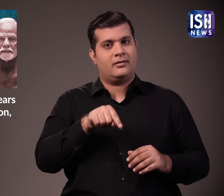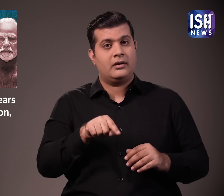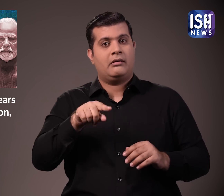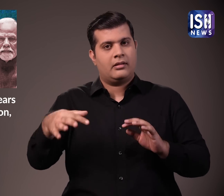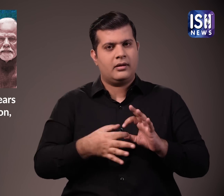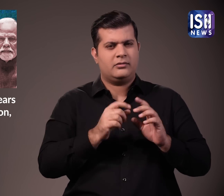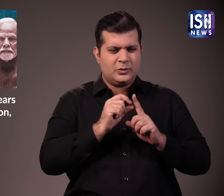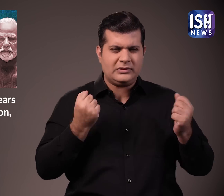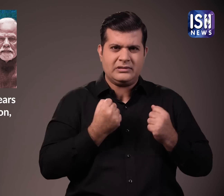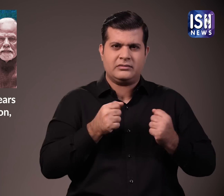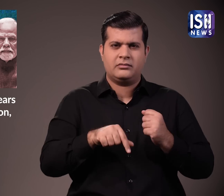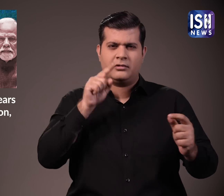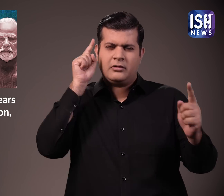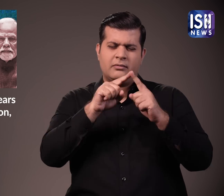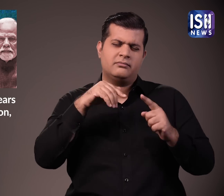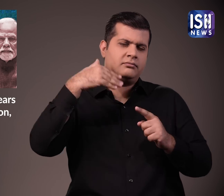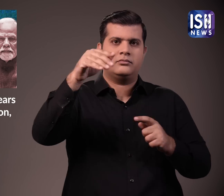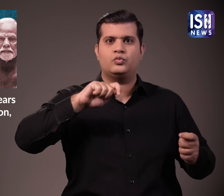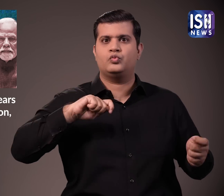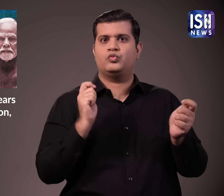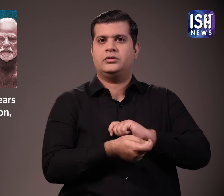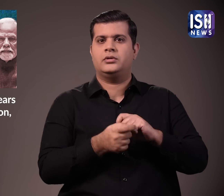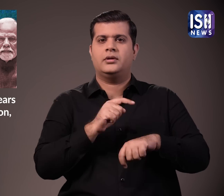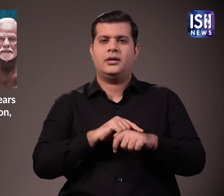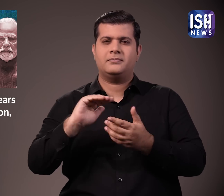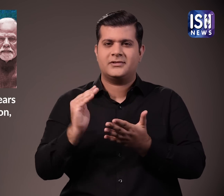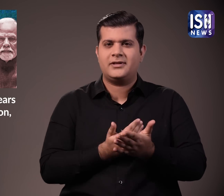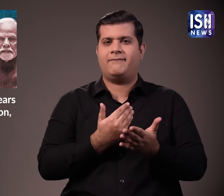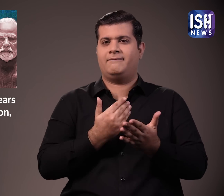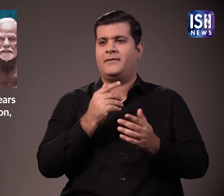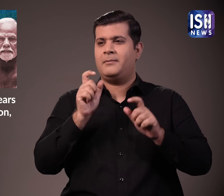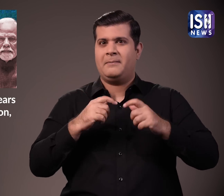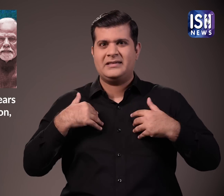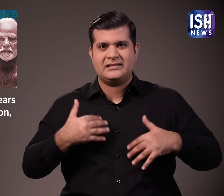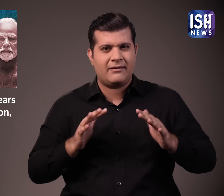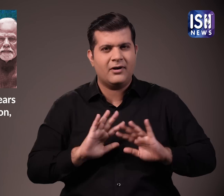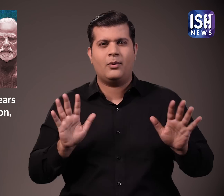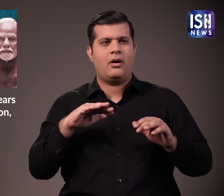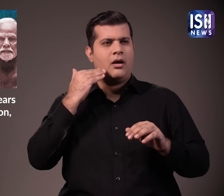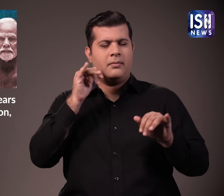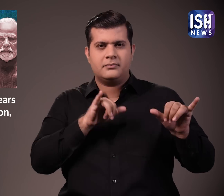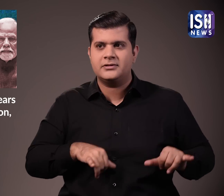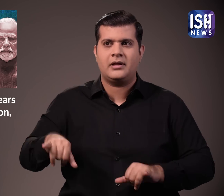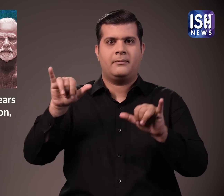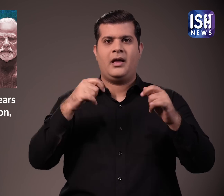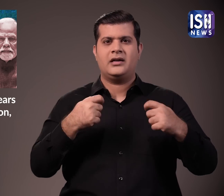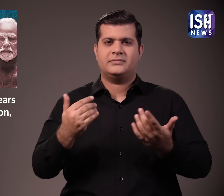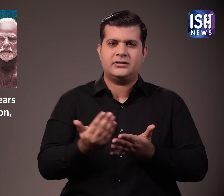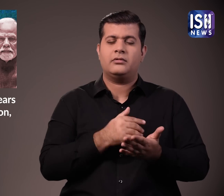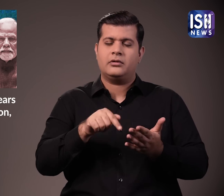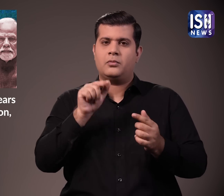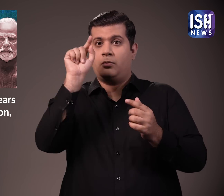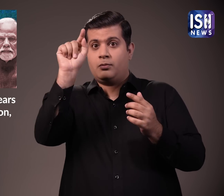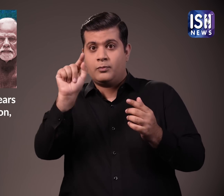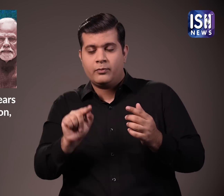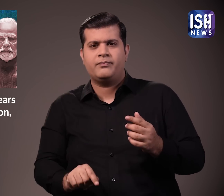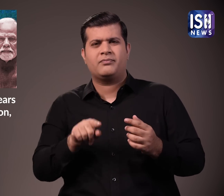This proposal aims to transform election process, save time and money, benefitting people.